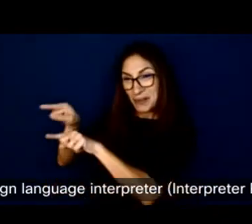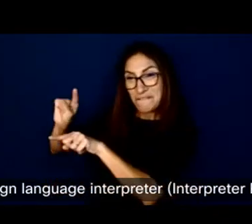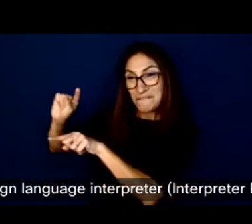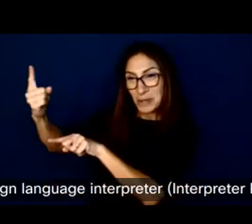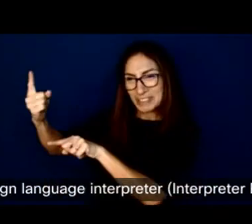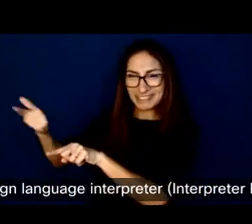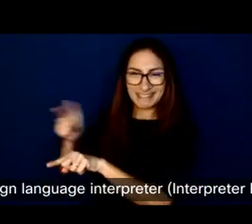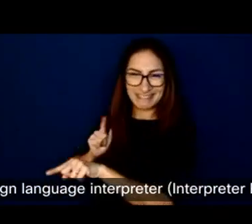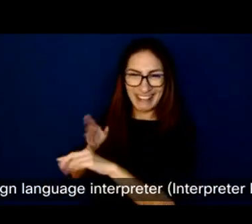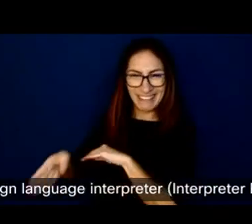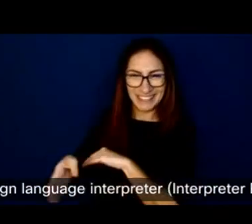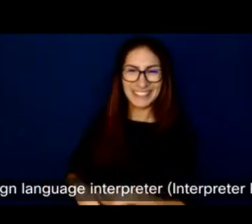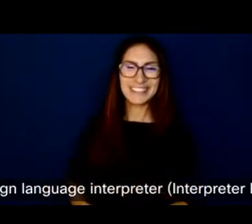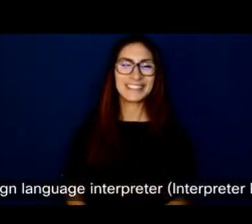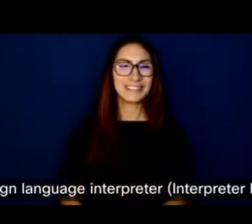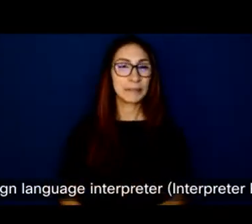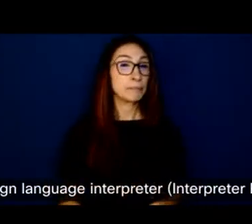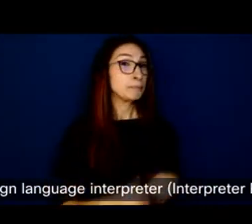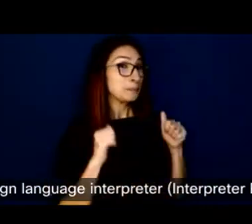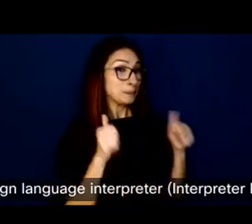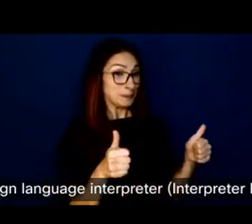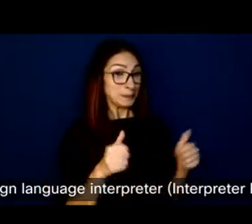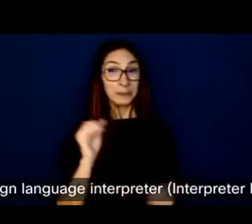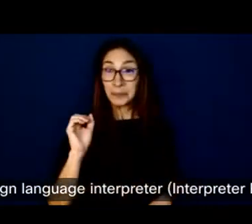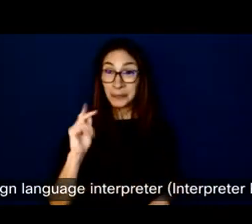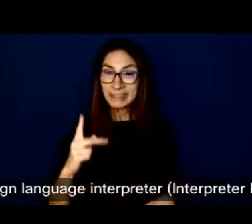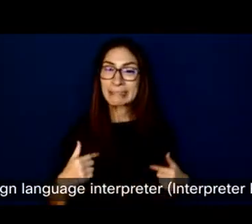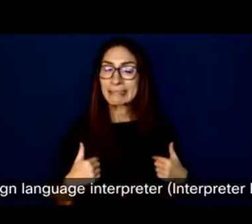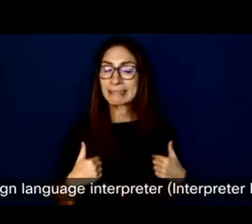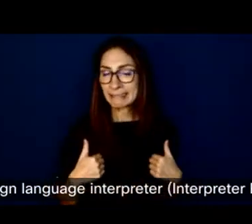Okay. I can tell you right now, there's